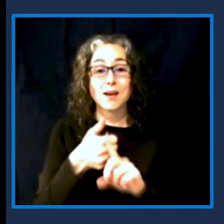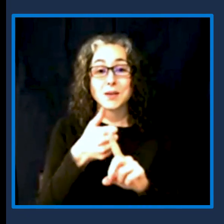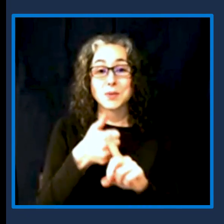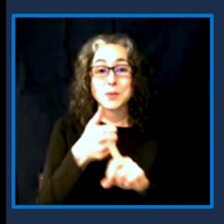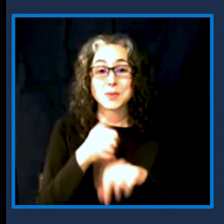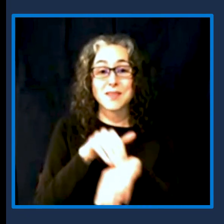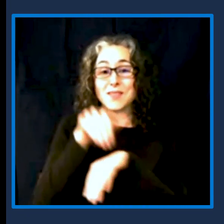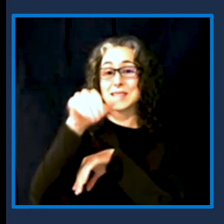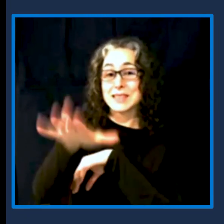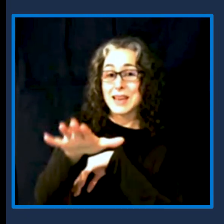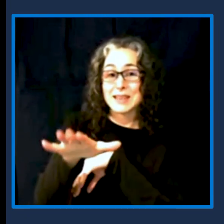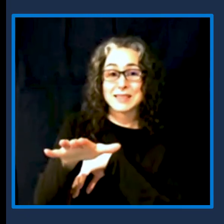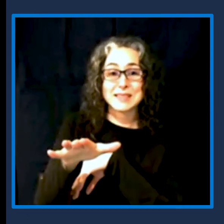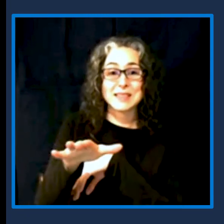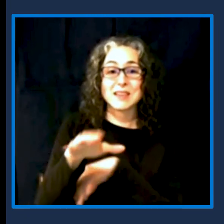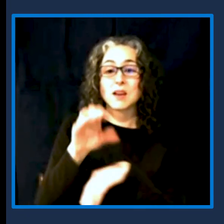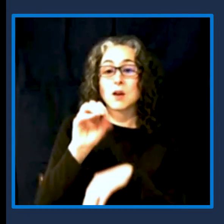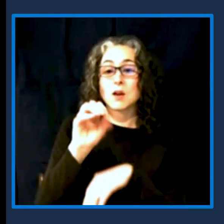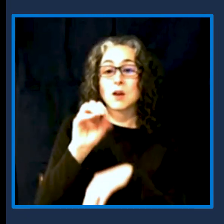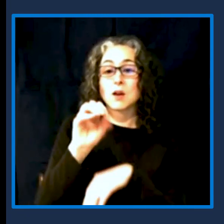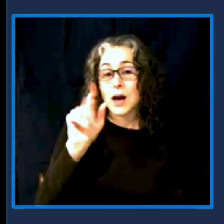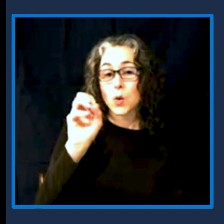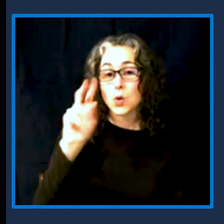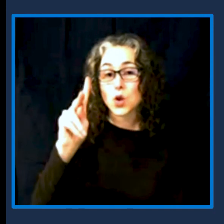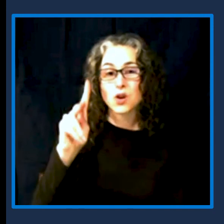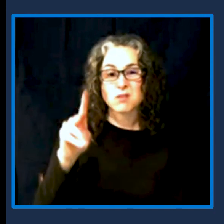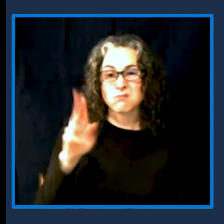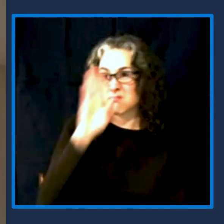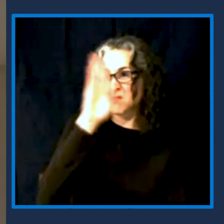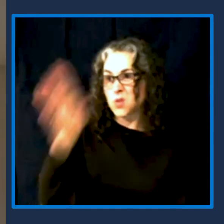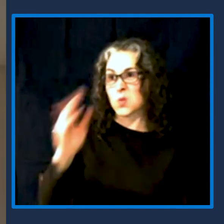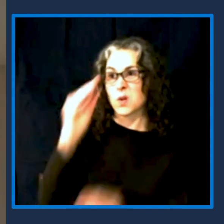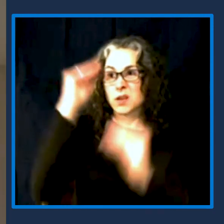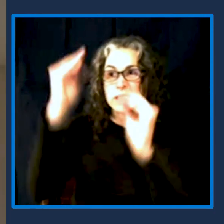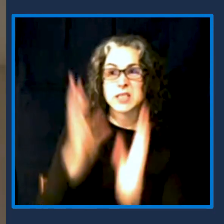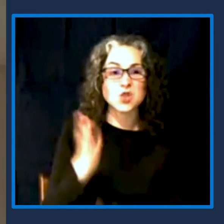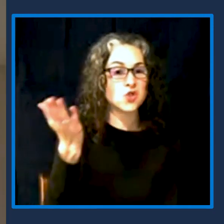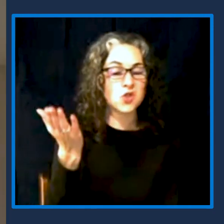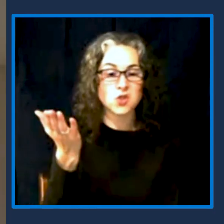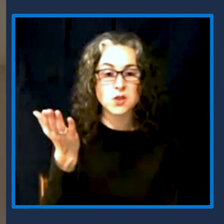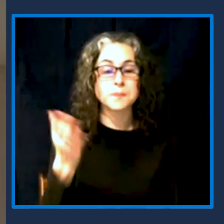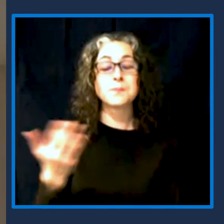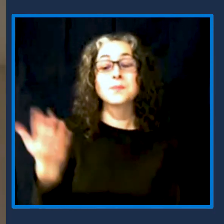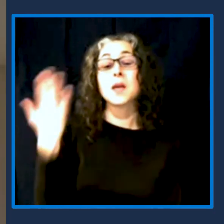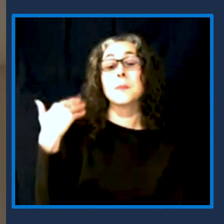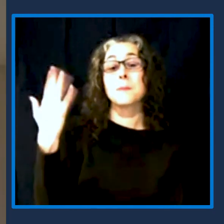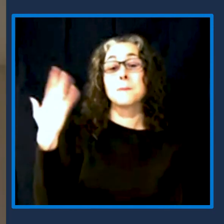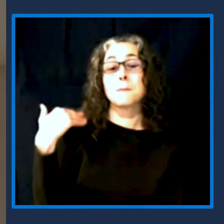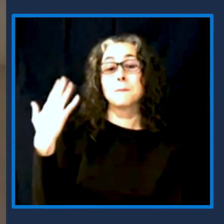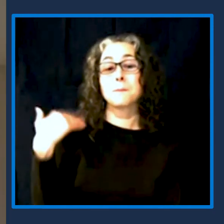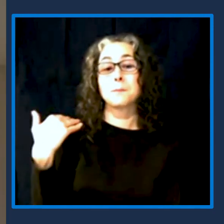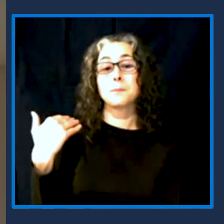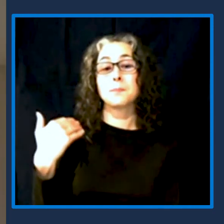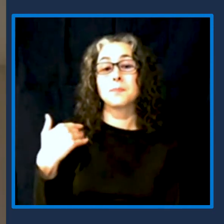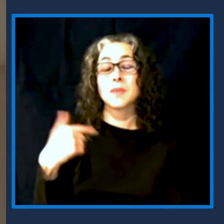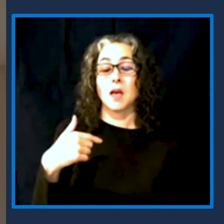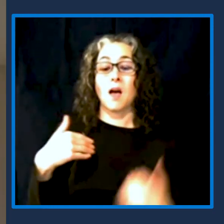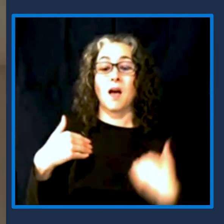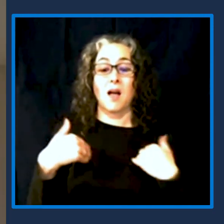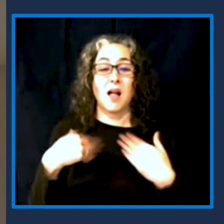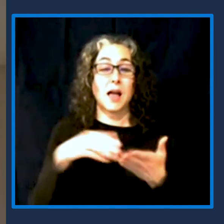the assignment through outlook to the educator previously when i have students that struggle